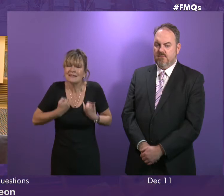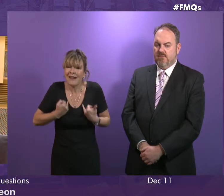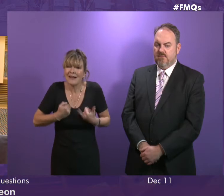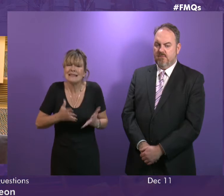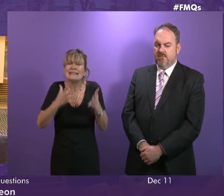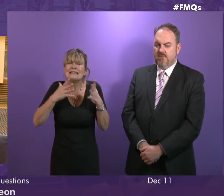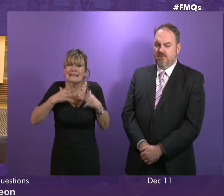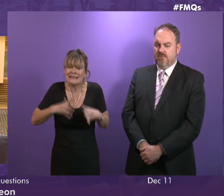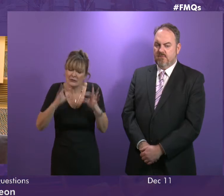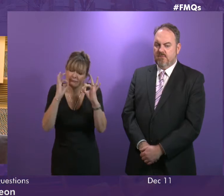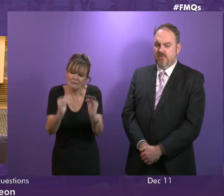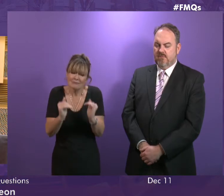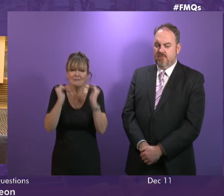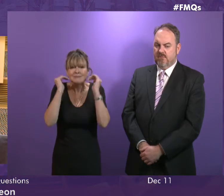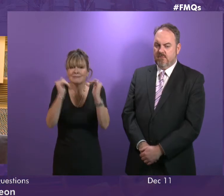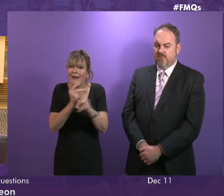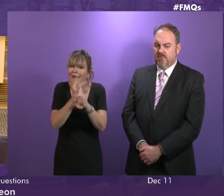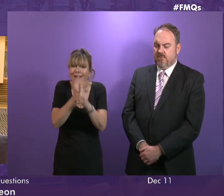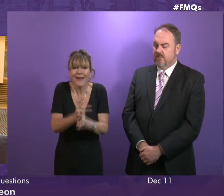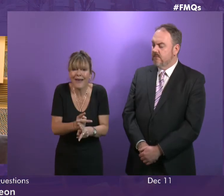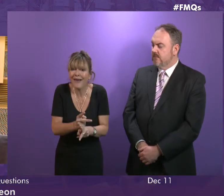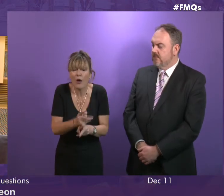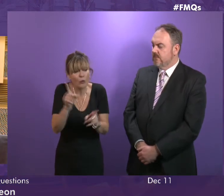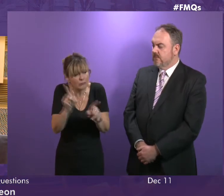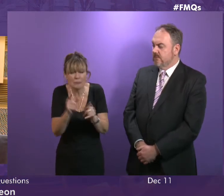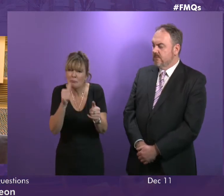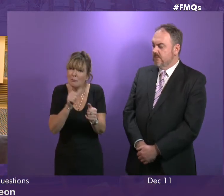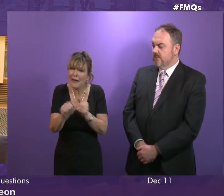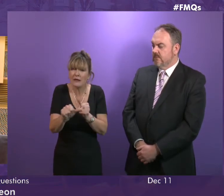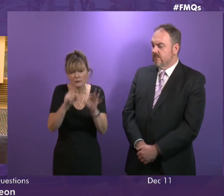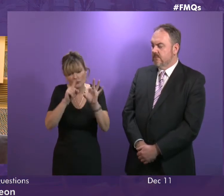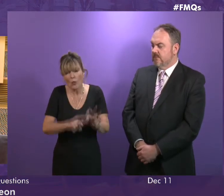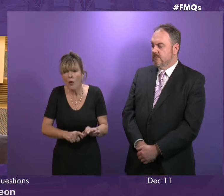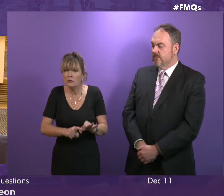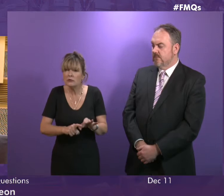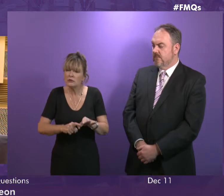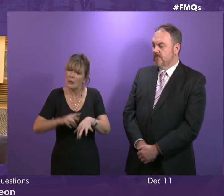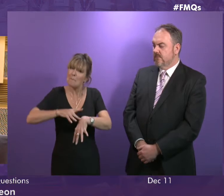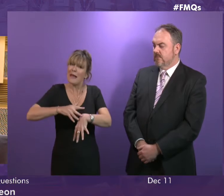in the best possible place with the best-quality clinical care, which is exactly what the Government